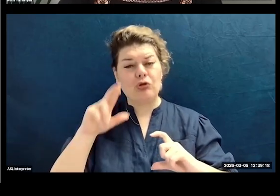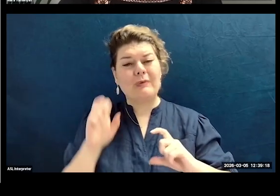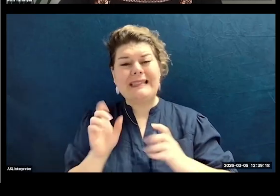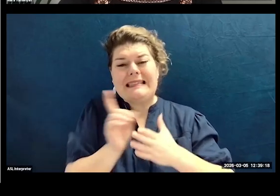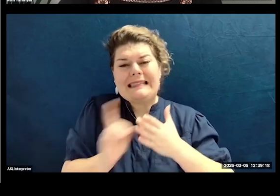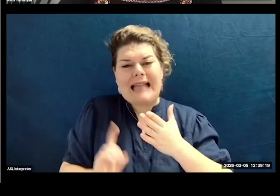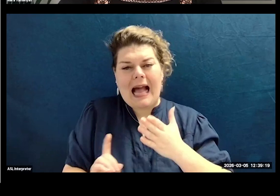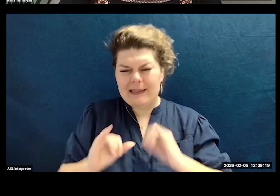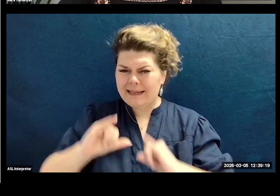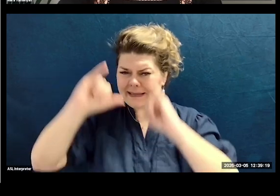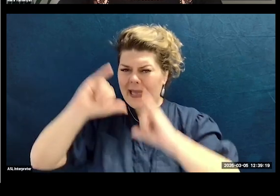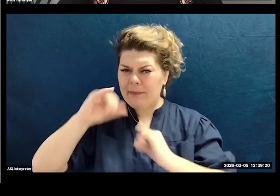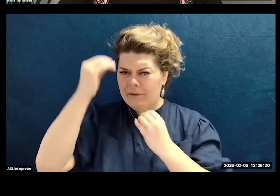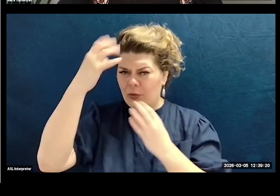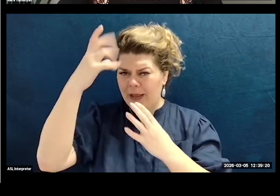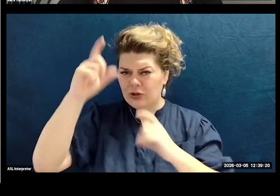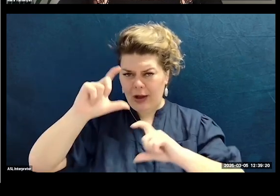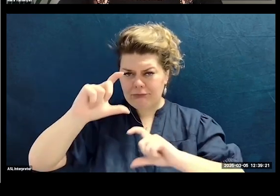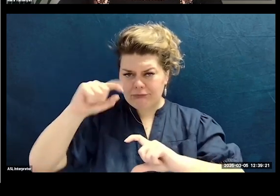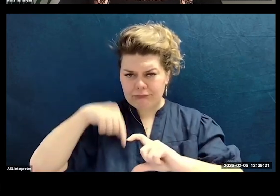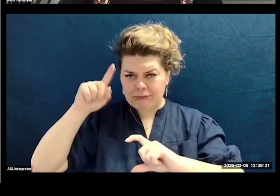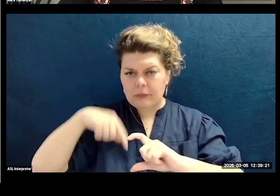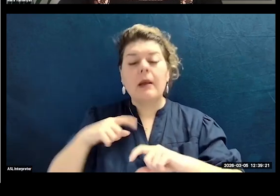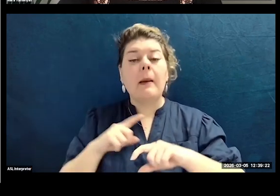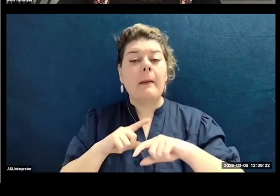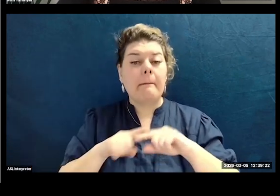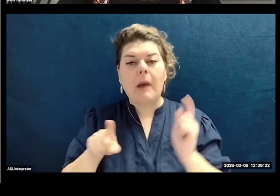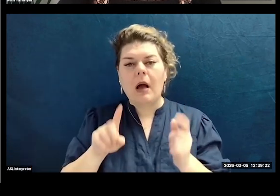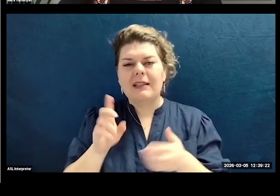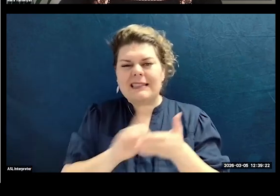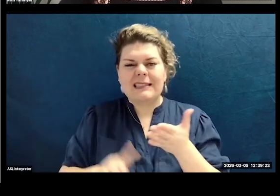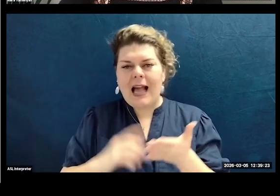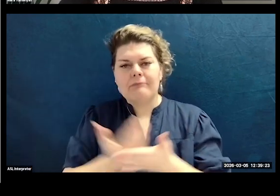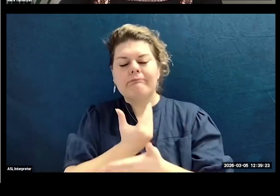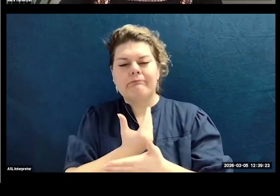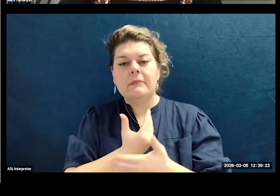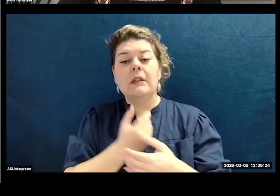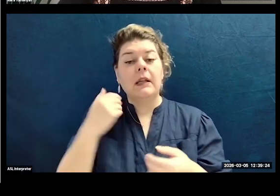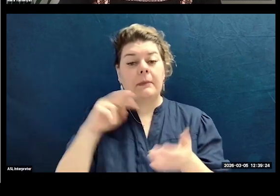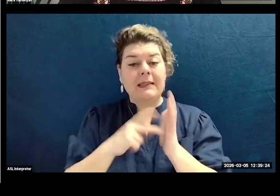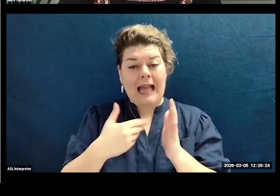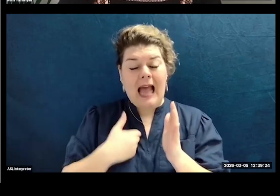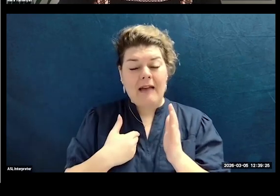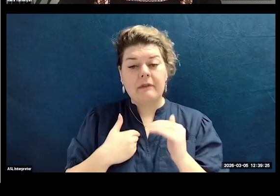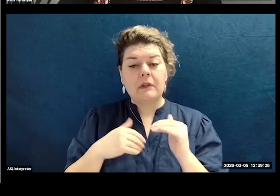of that same table where you have equal number of columns in rows.